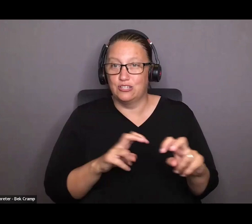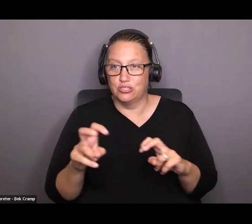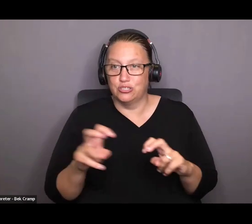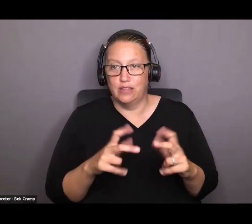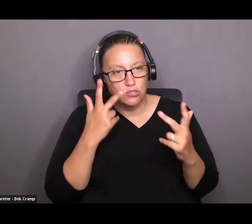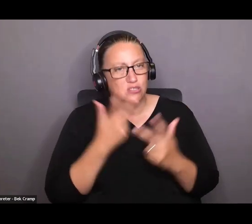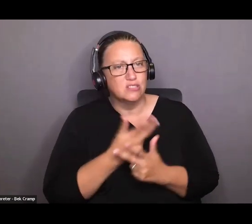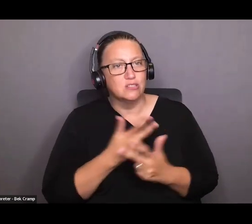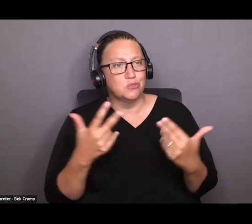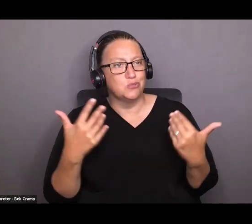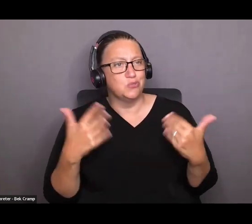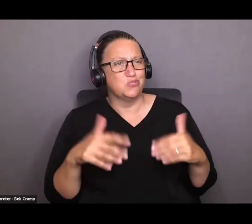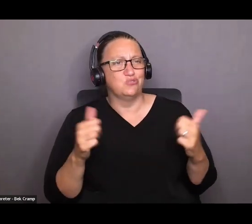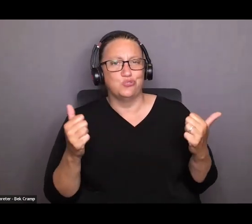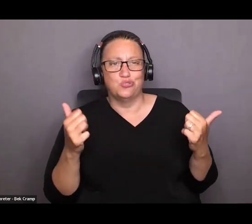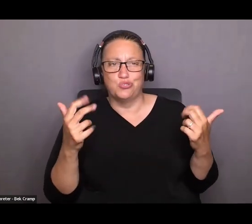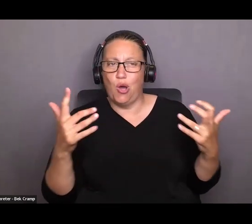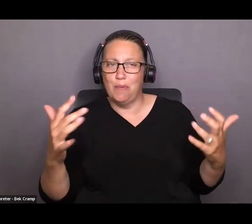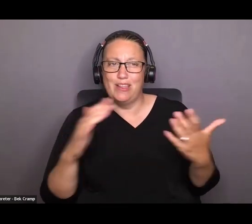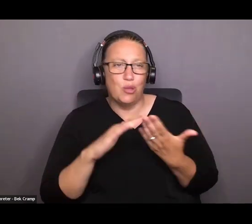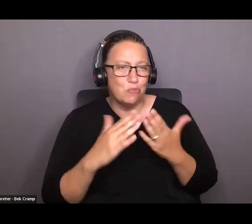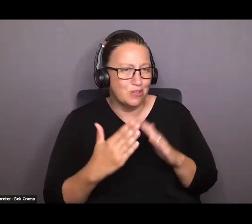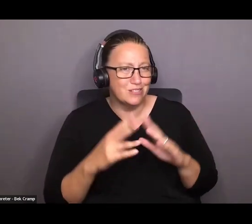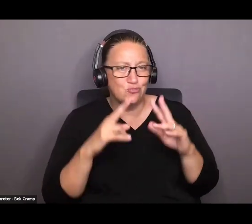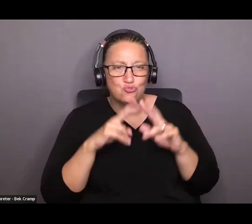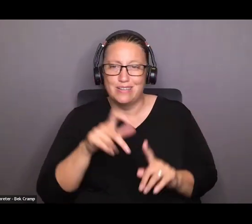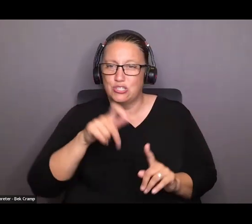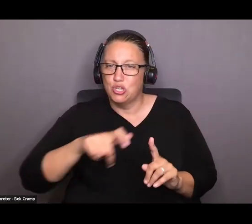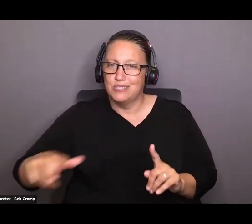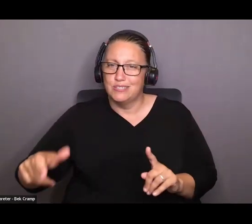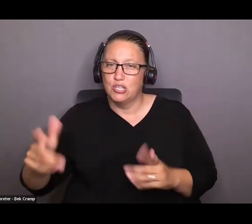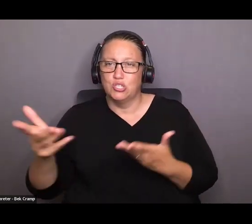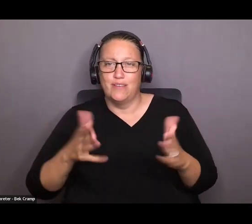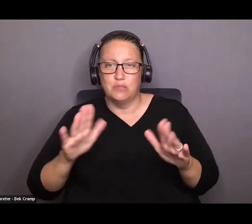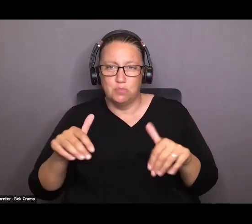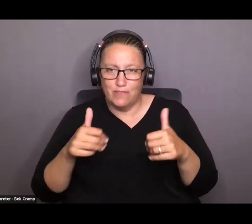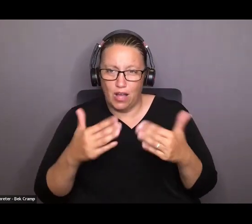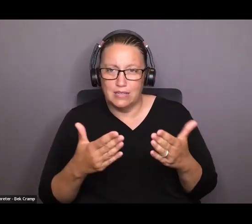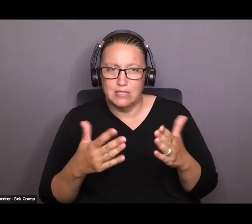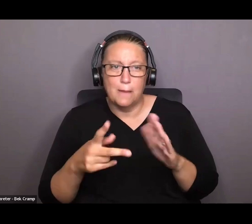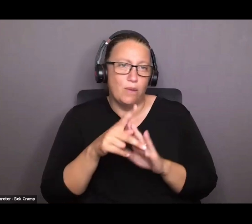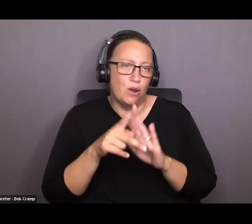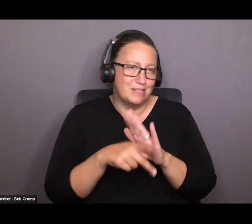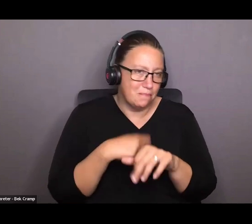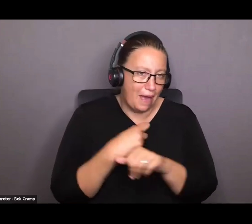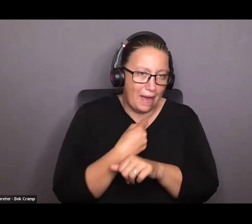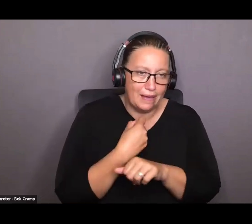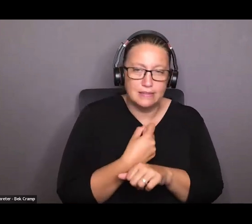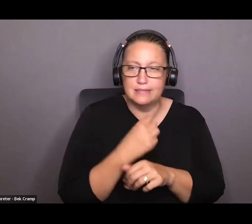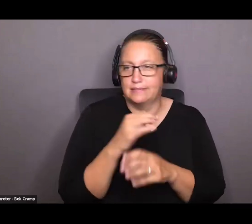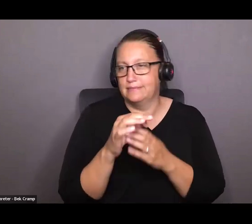much of the community and researchers, service providers and policymakers. And I will say that